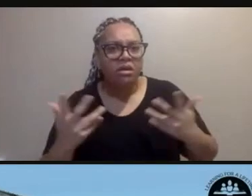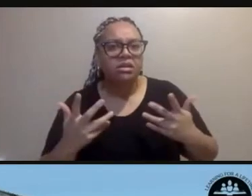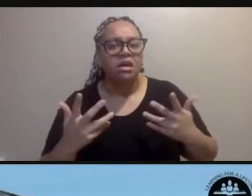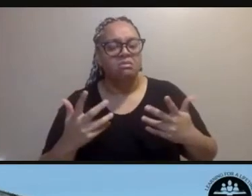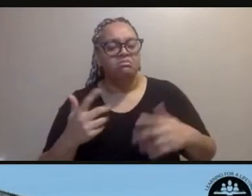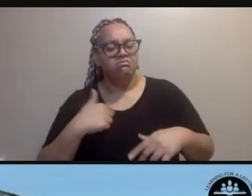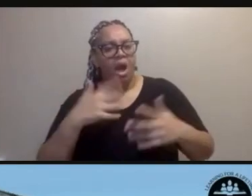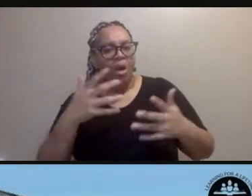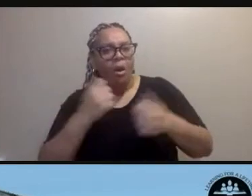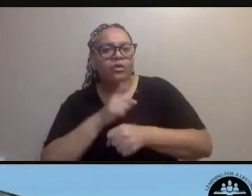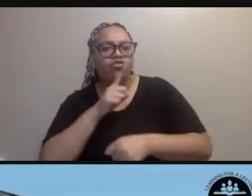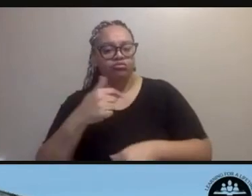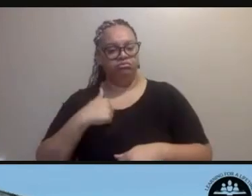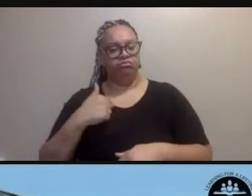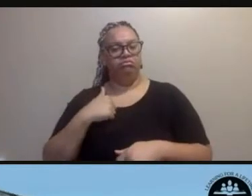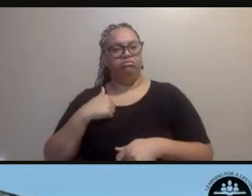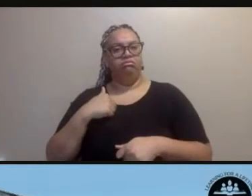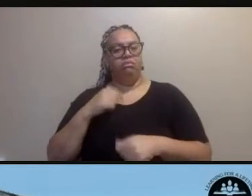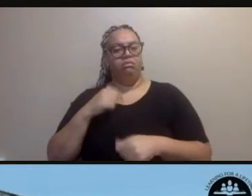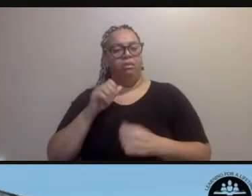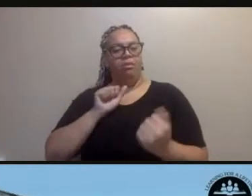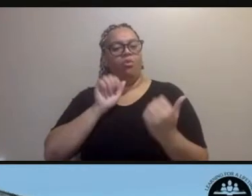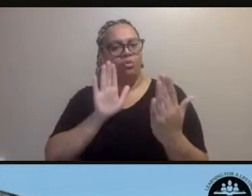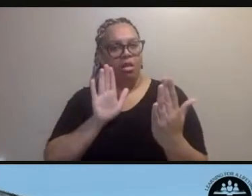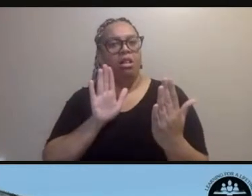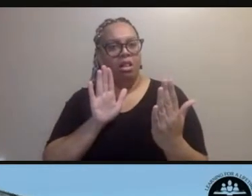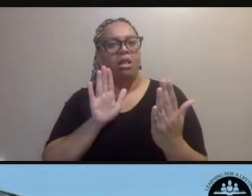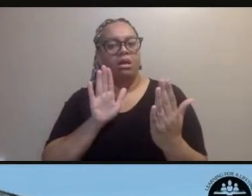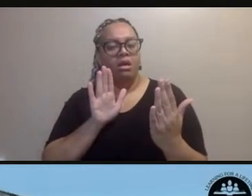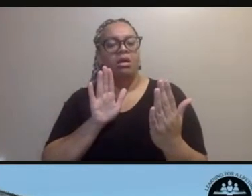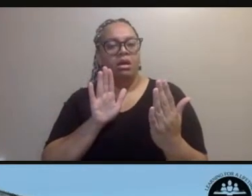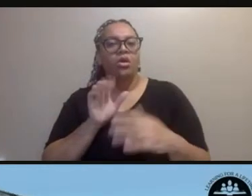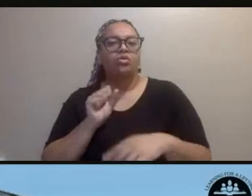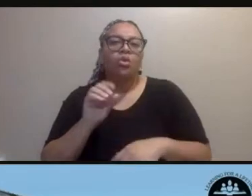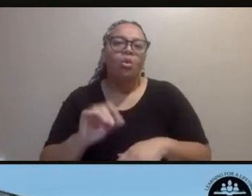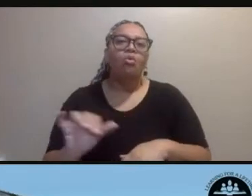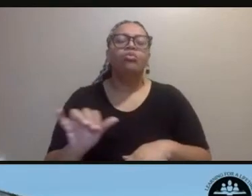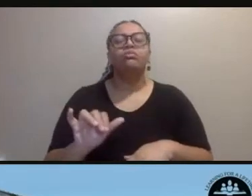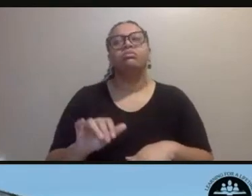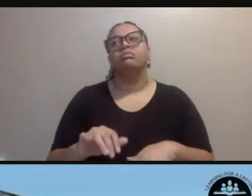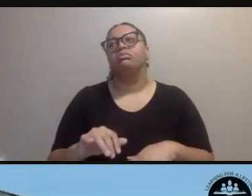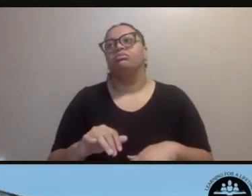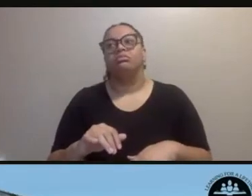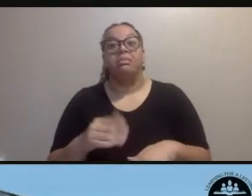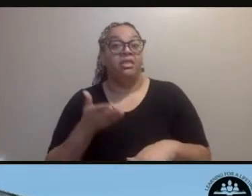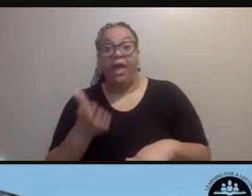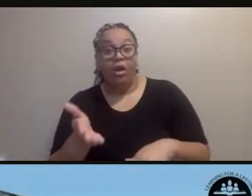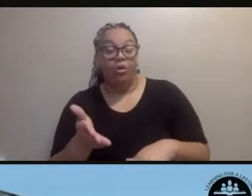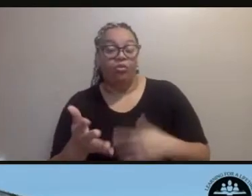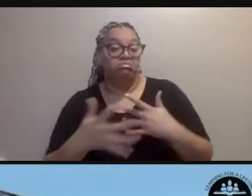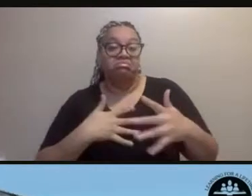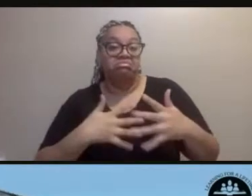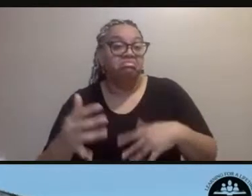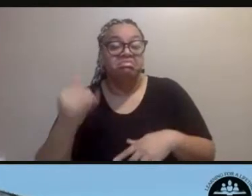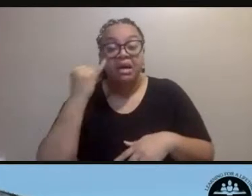REALLY STUCK WITH ME THROUGHOUT IS JUST THIS IDEA OF BEING